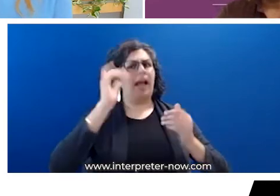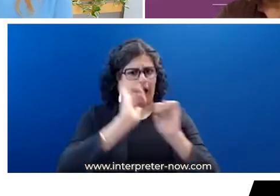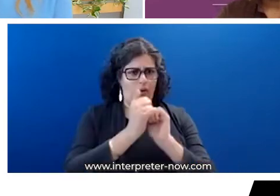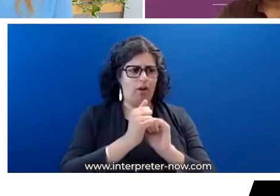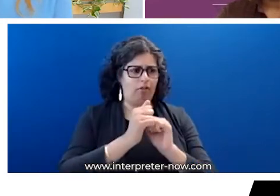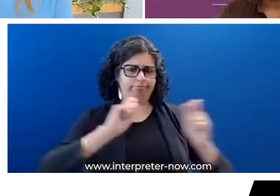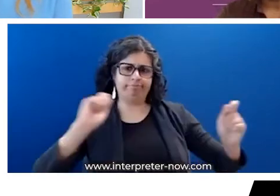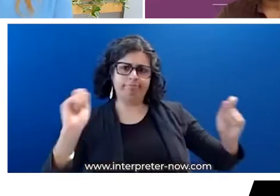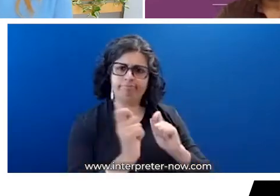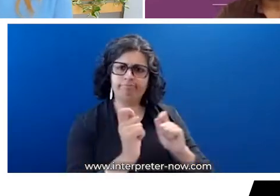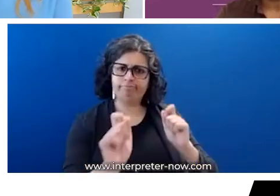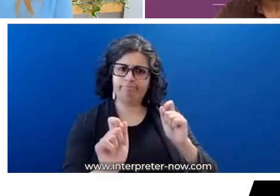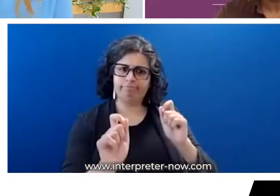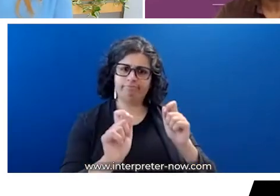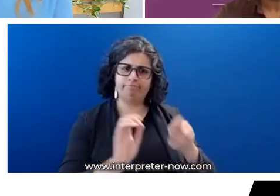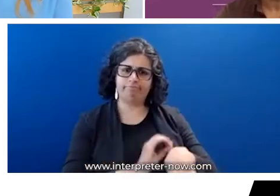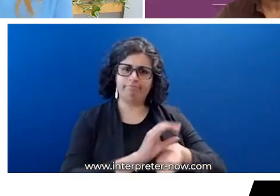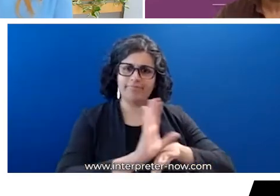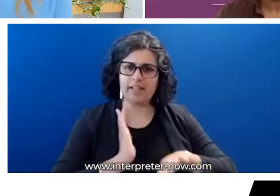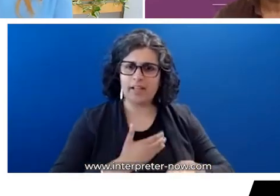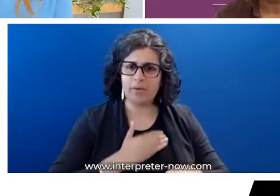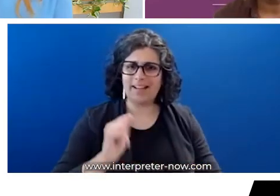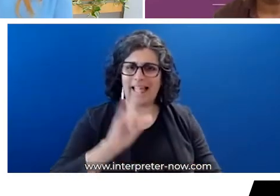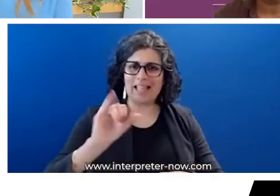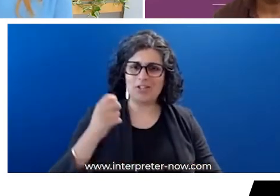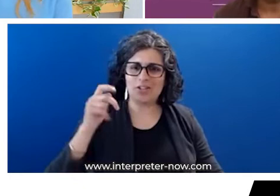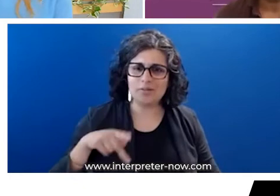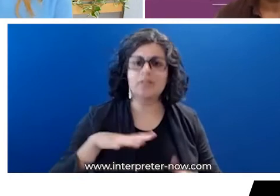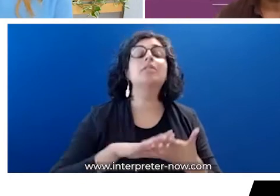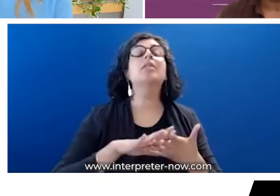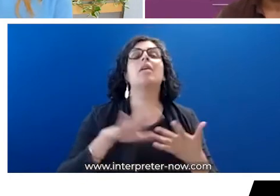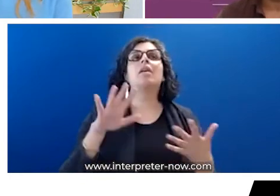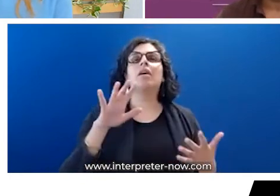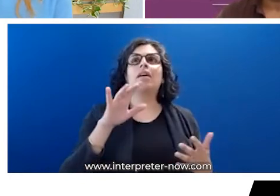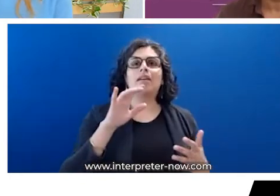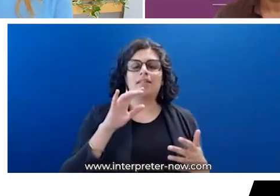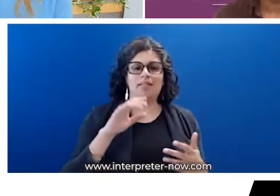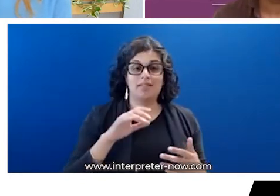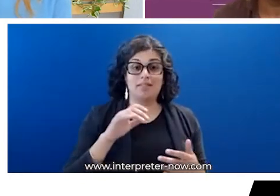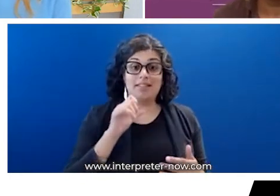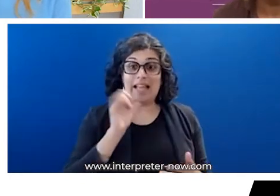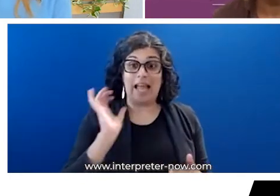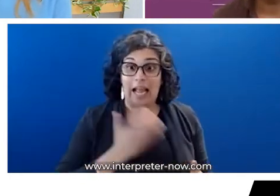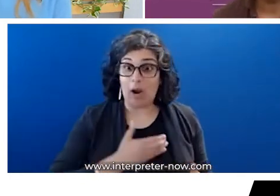Just because it's not our experience, we don't see ourselves in that experience does not mean that it's not someone's experience, right?